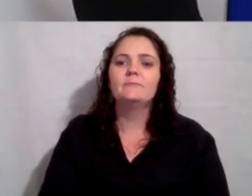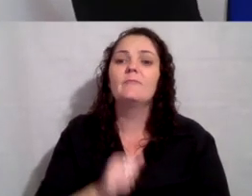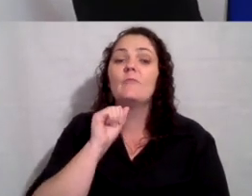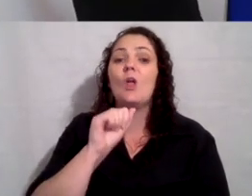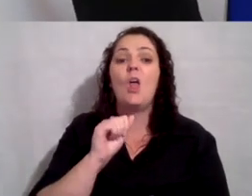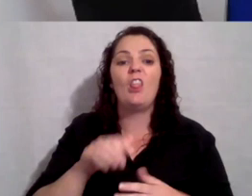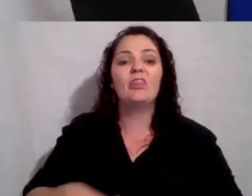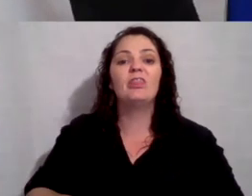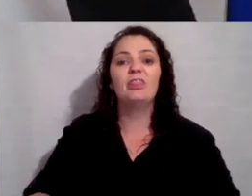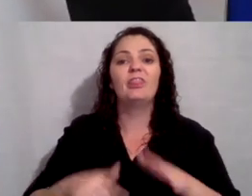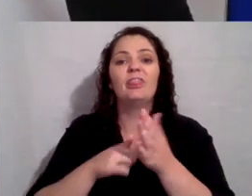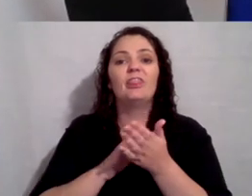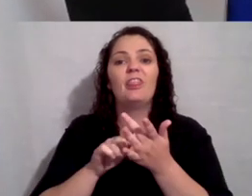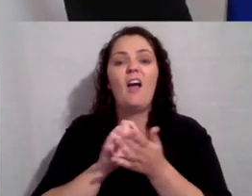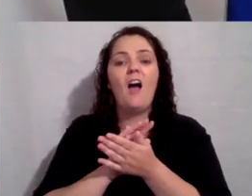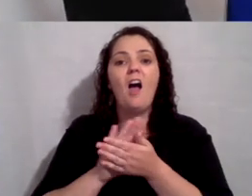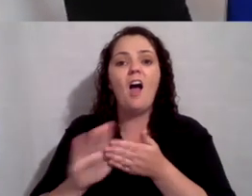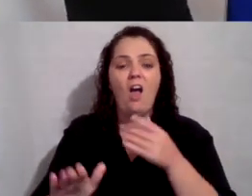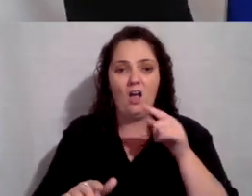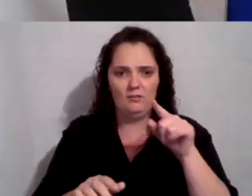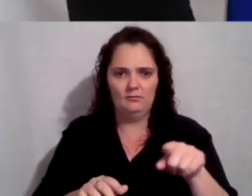there coming down but then that gets cut off at her